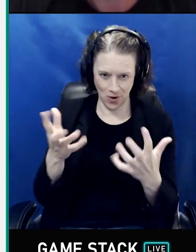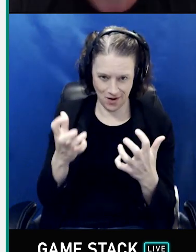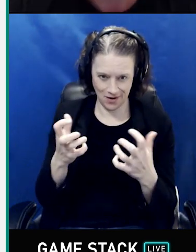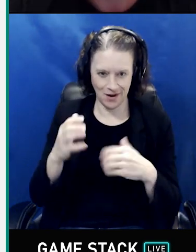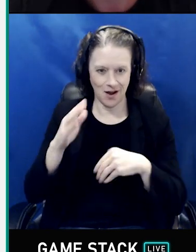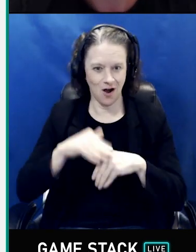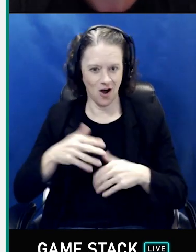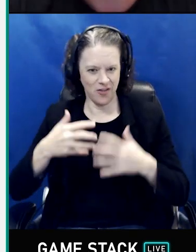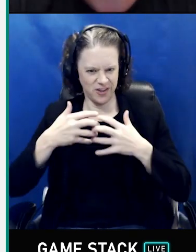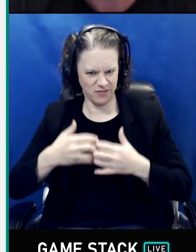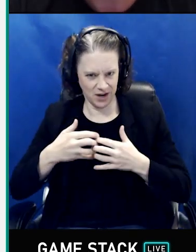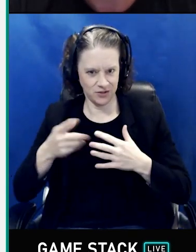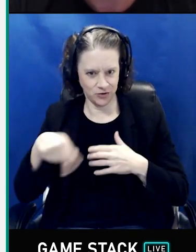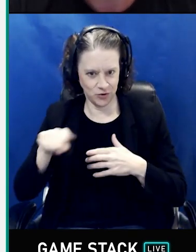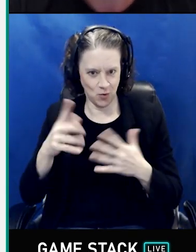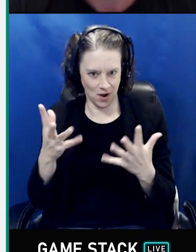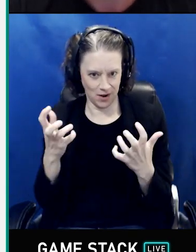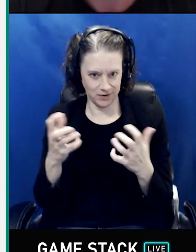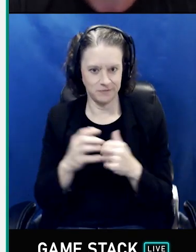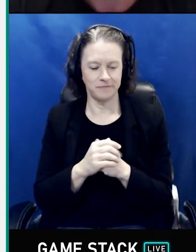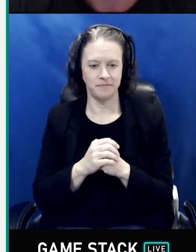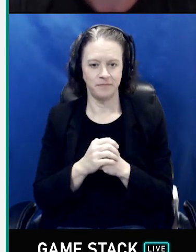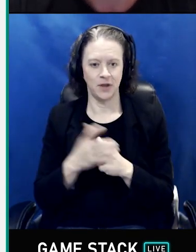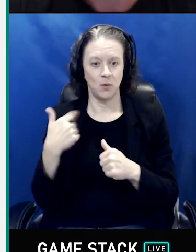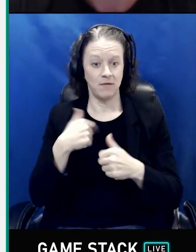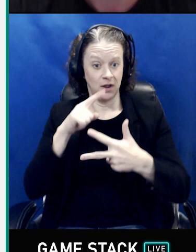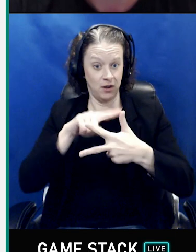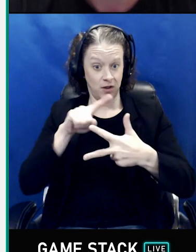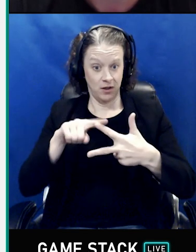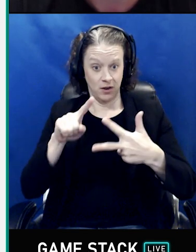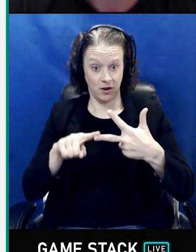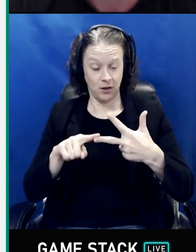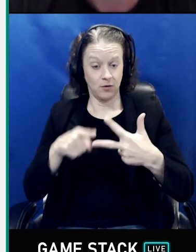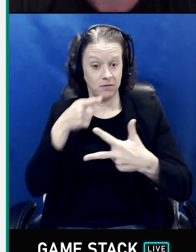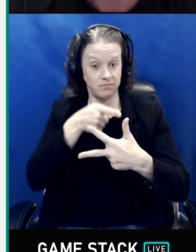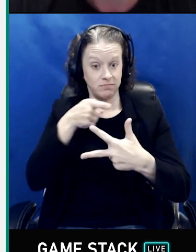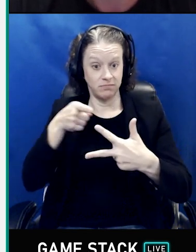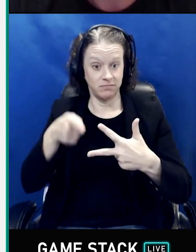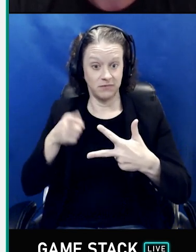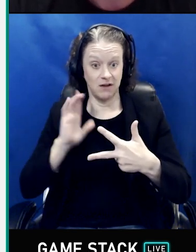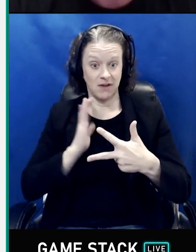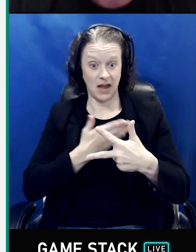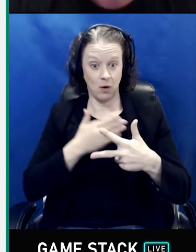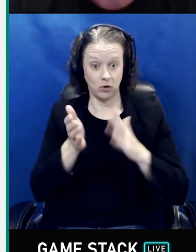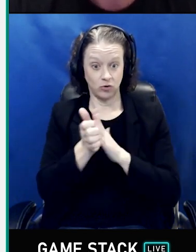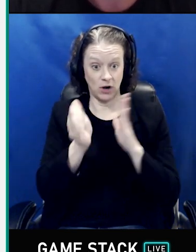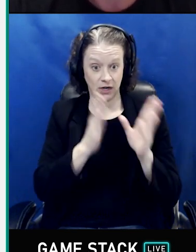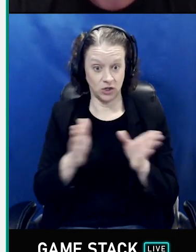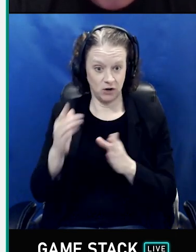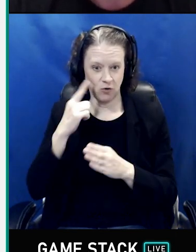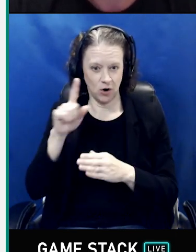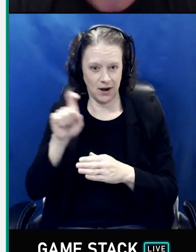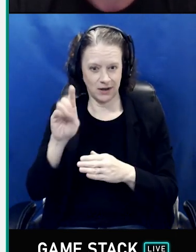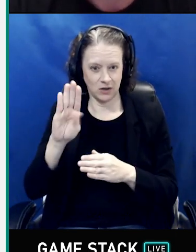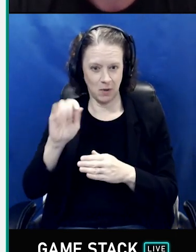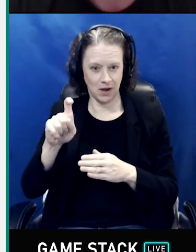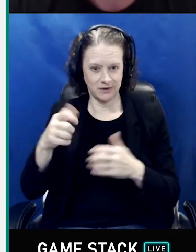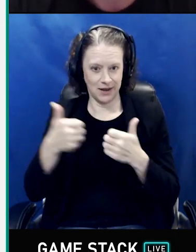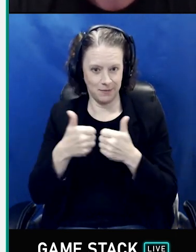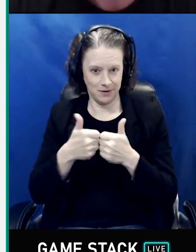there are three main pillars of the Xbox Game Streaming strategy. The first pillar is Content.